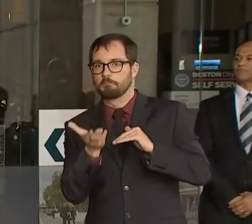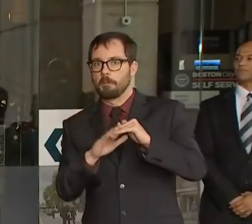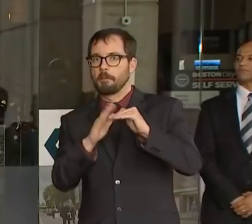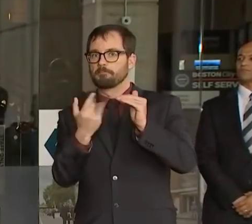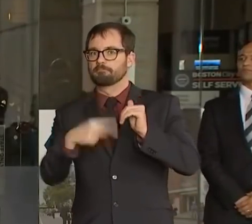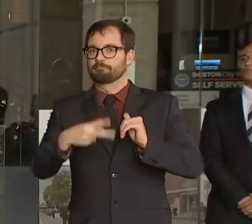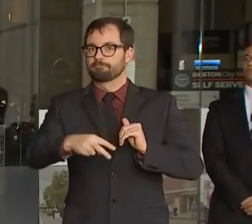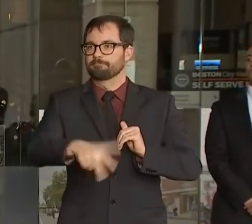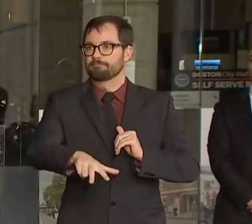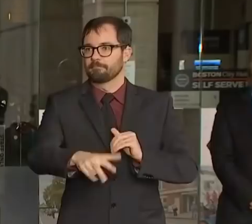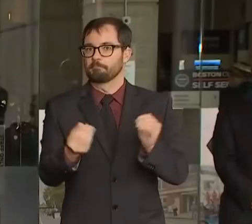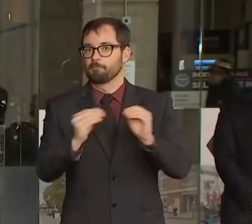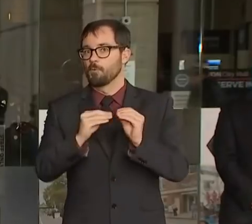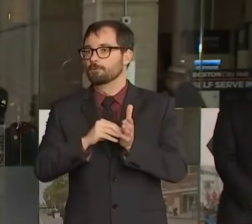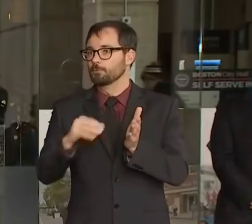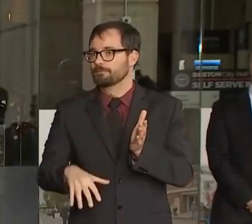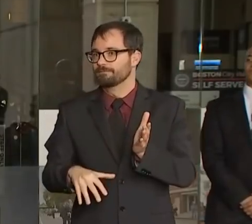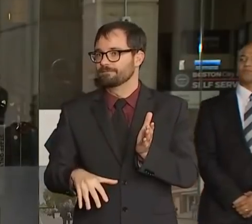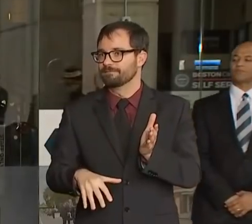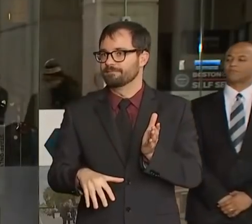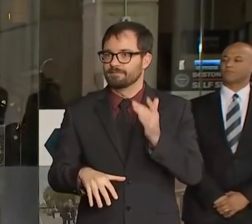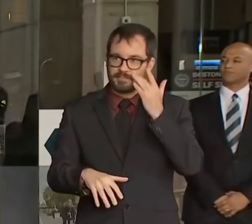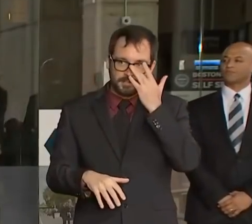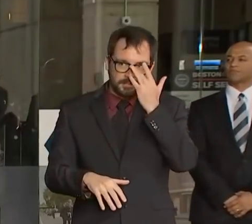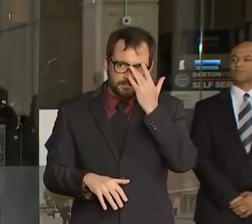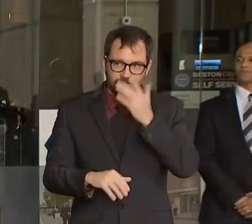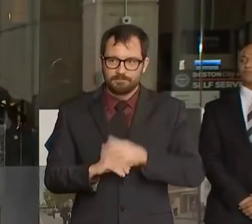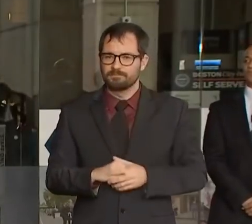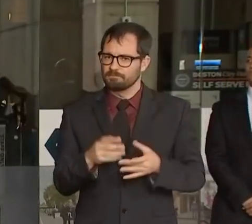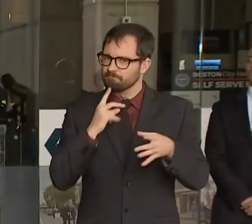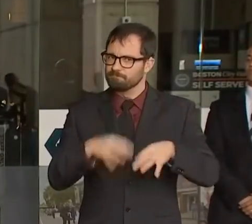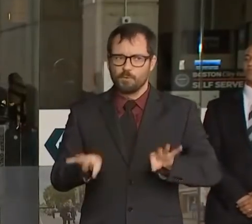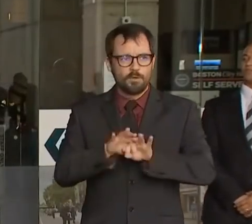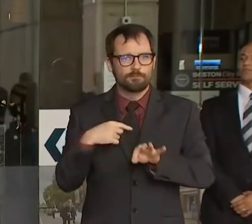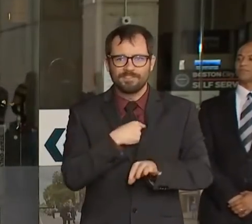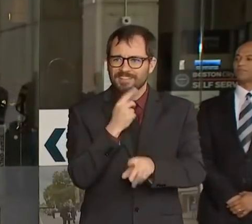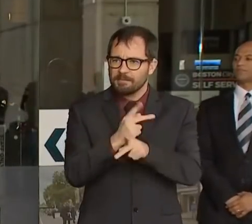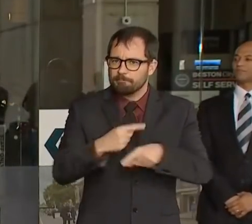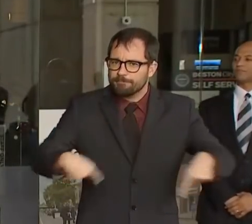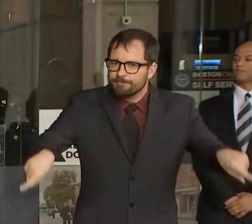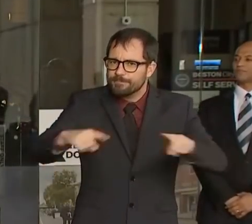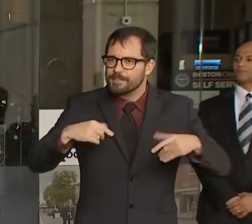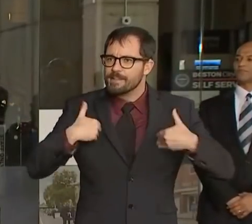BY HAVING 19,000 KIDS. NEXT WEEK, WE WILL HAVE MORE THAN THAT. WILL UPDATE THE NUMBERS. IT IS IMPORTANT TO KEEP YOUNG PEOPLE ENGAGED.